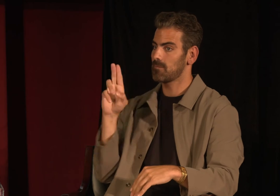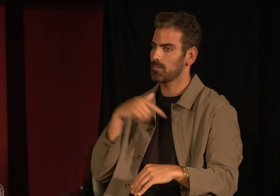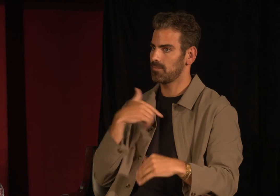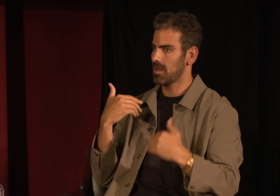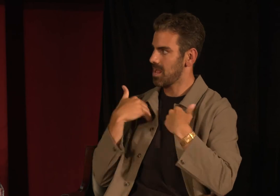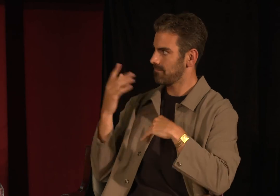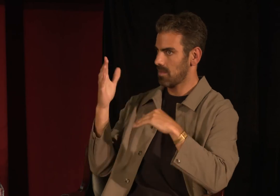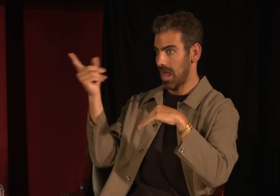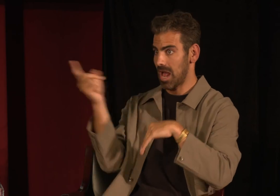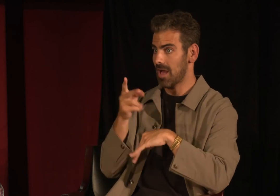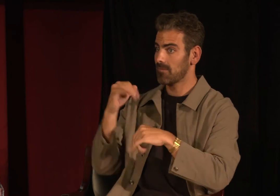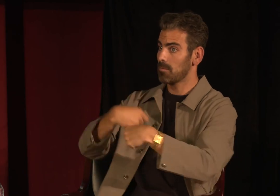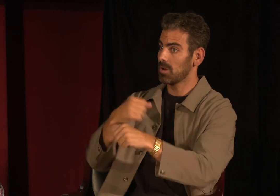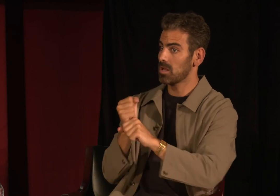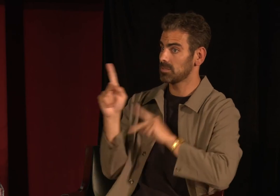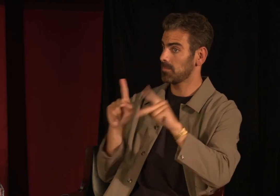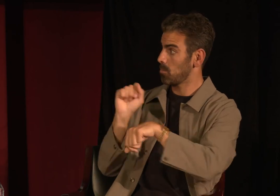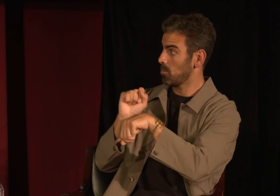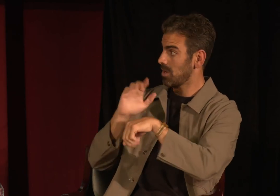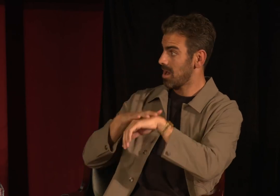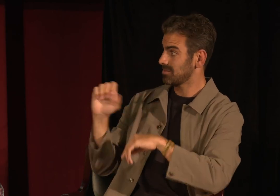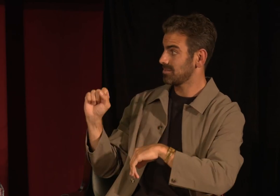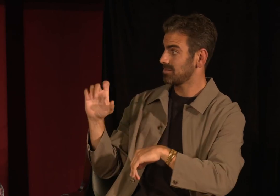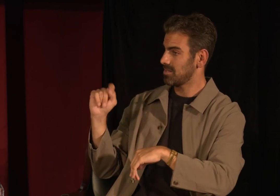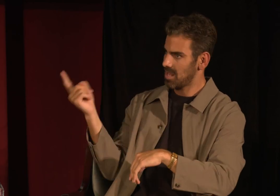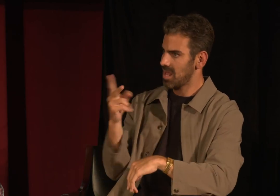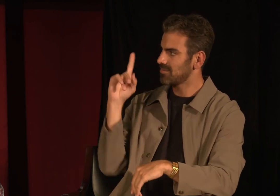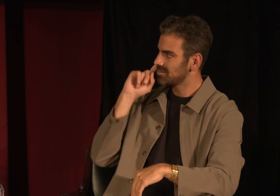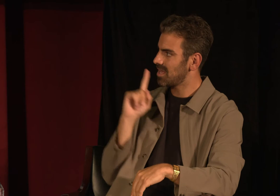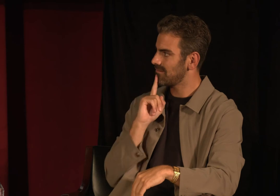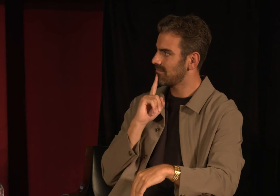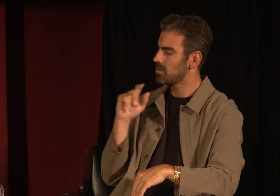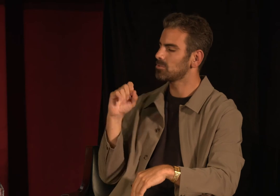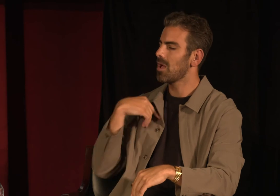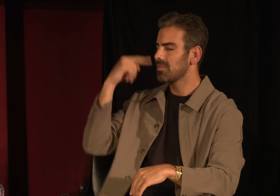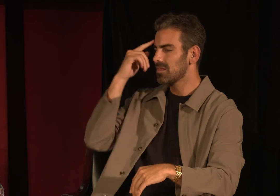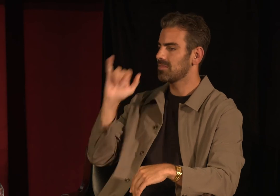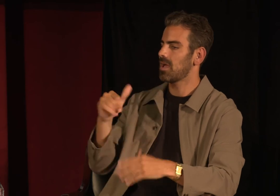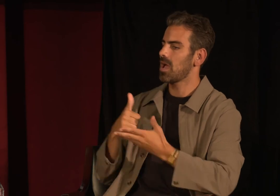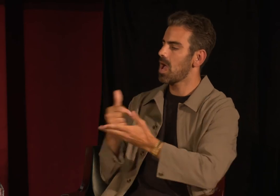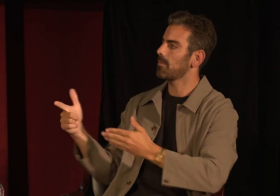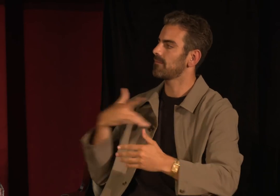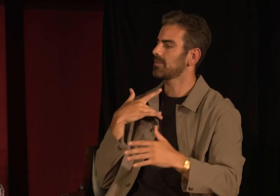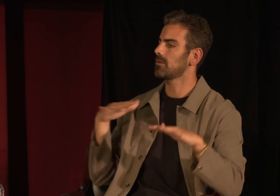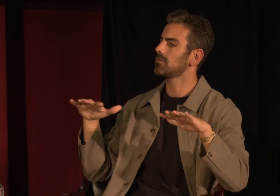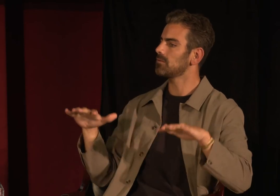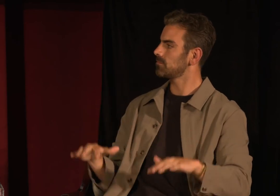who we are generally as a community. But we also worked very hard to do something groundbreaking in Hollywood, which is to bring in 50%